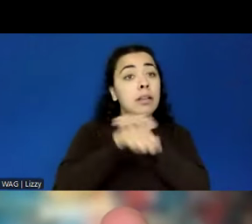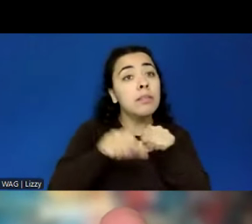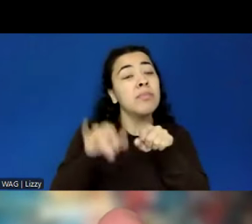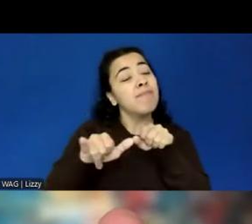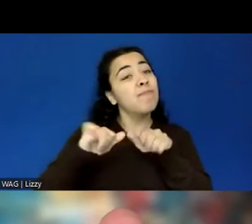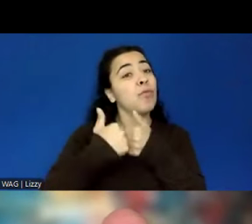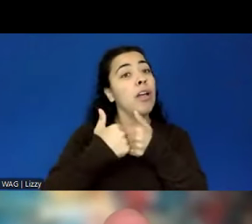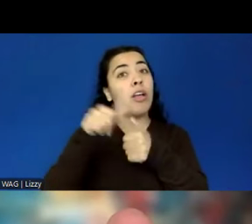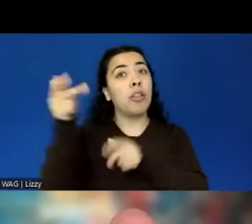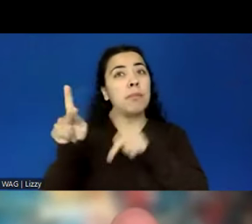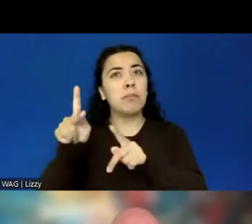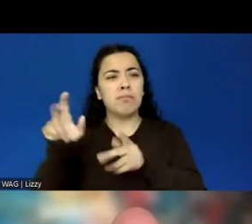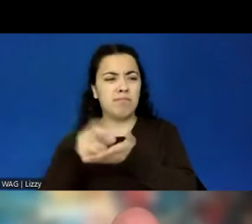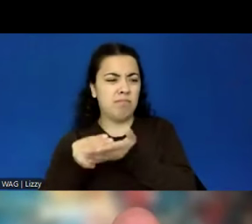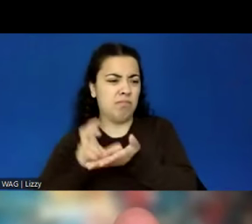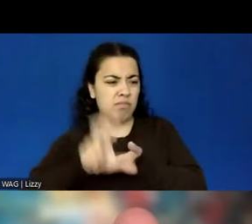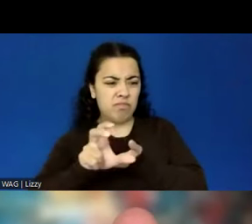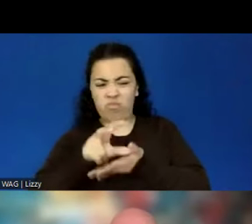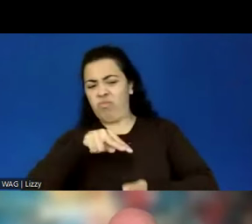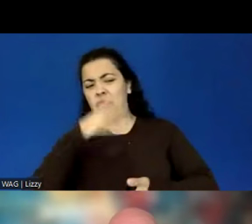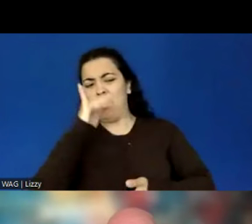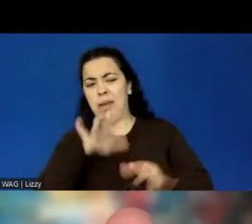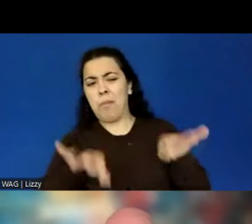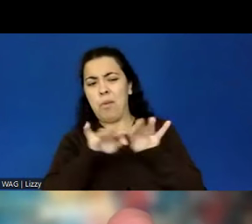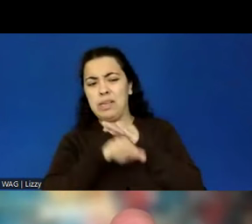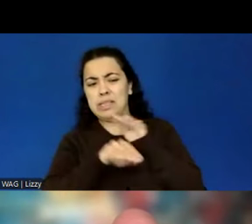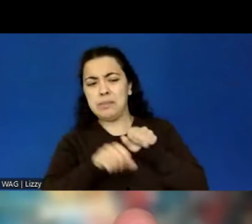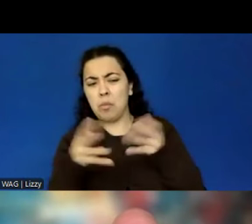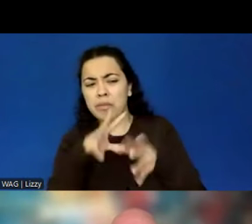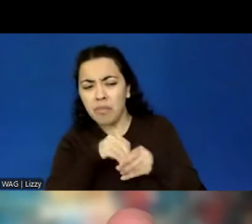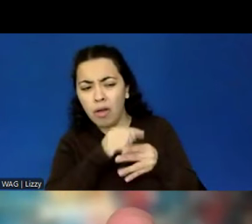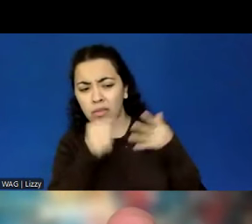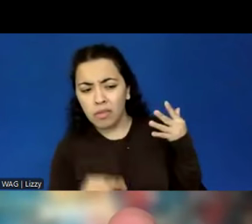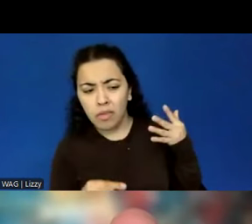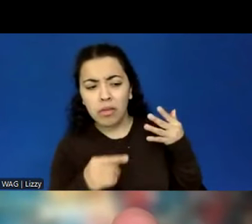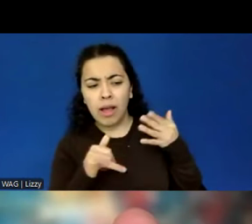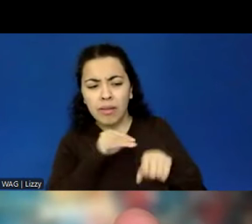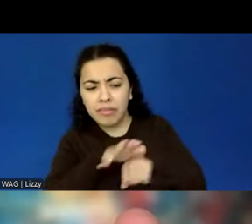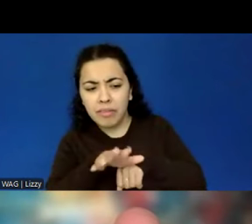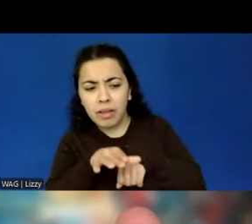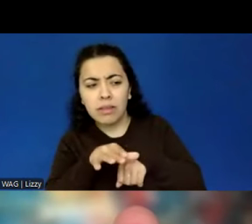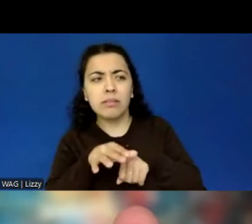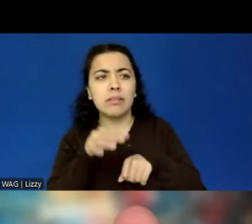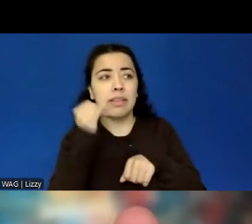to understand, why it's important, what's involved in it, the impacts of not having an accessible